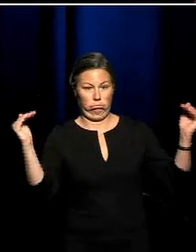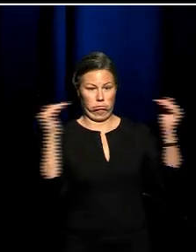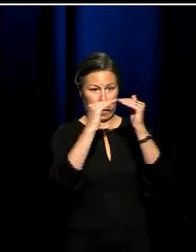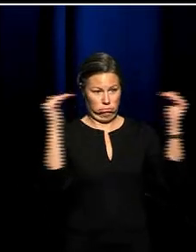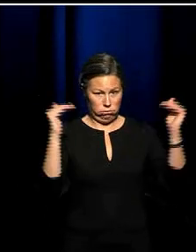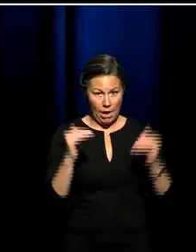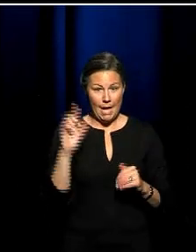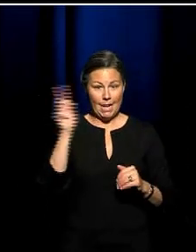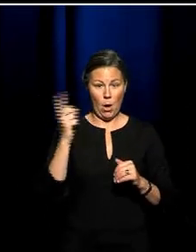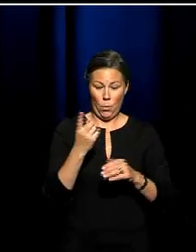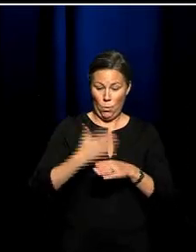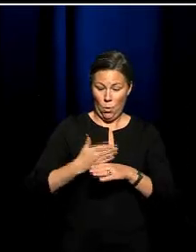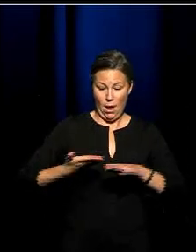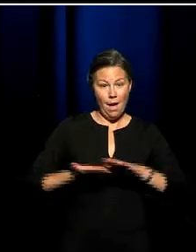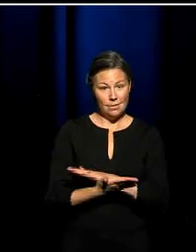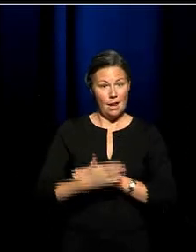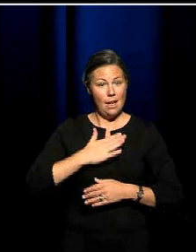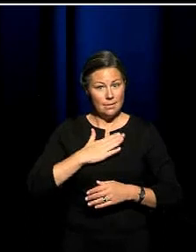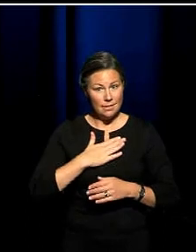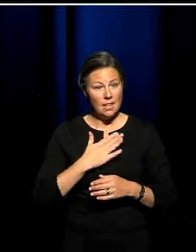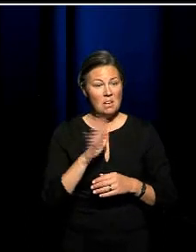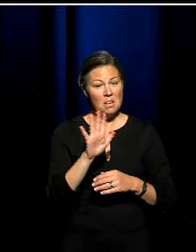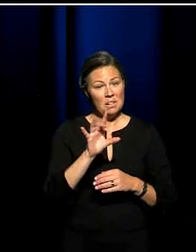disability and a number of these staff members were employed through the